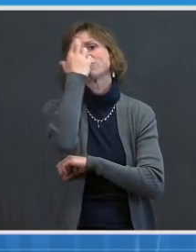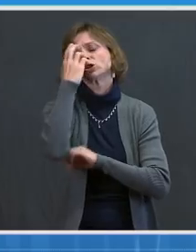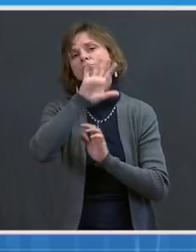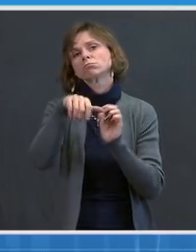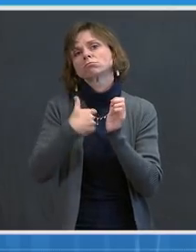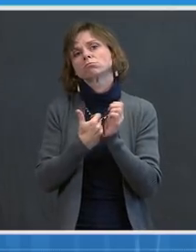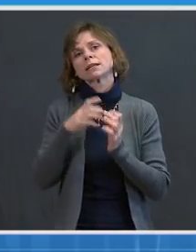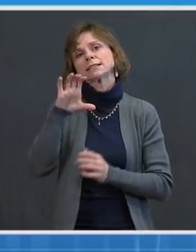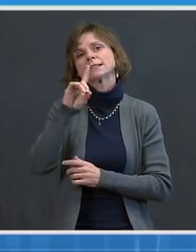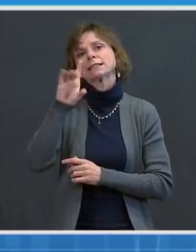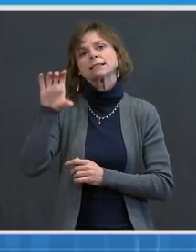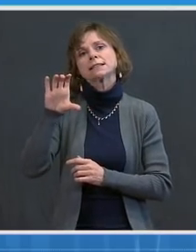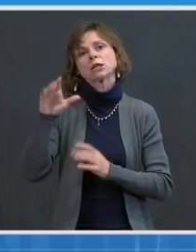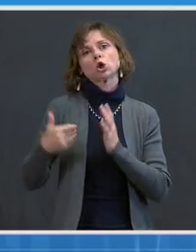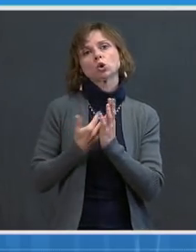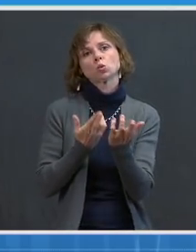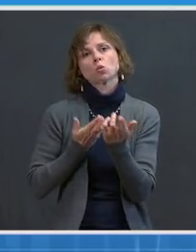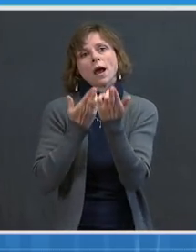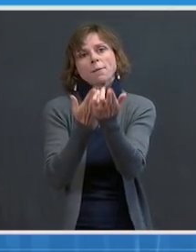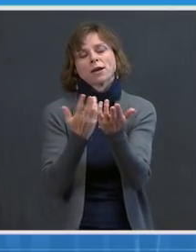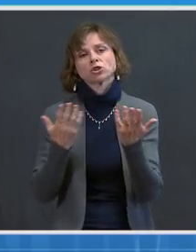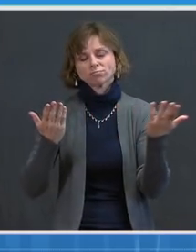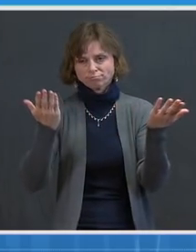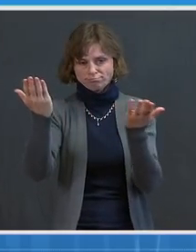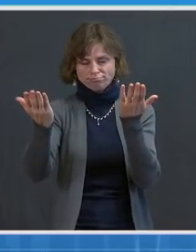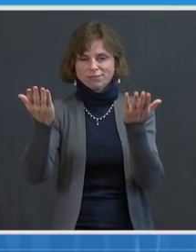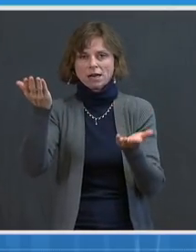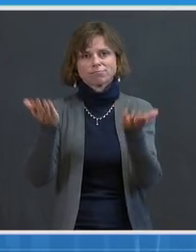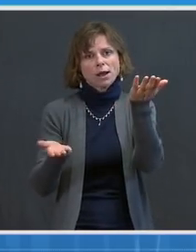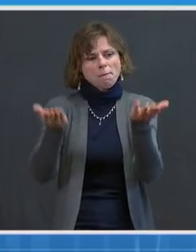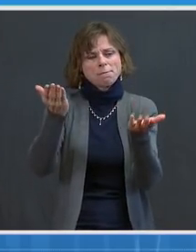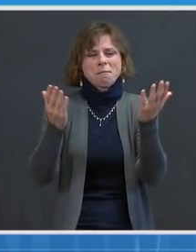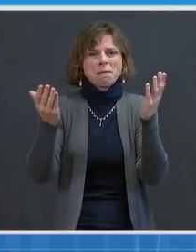that balance the risk of fully vaccinated individuals with the risk of infection